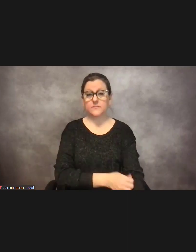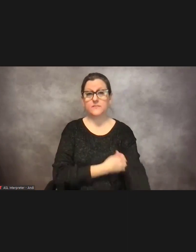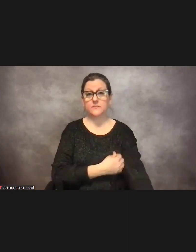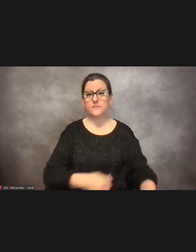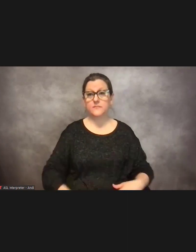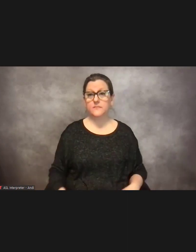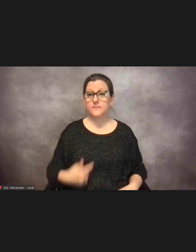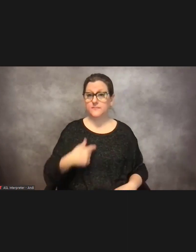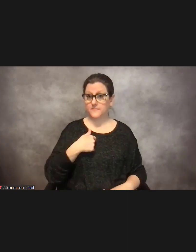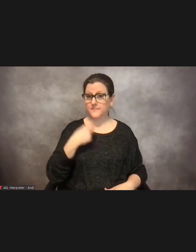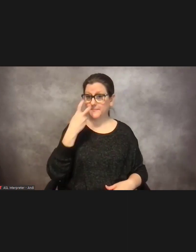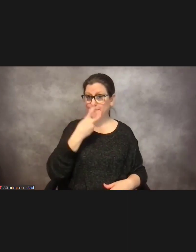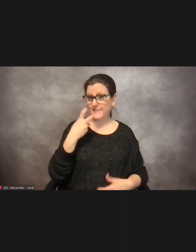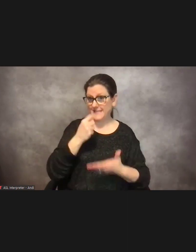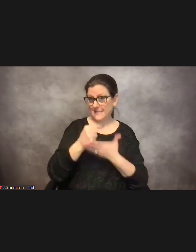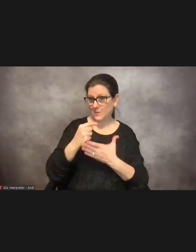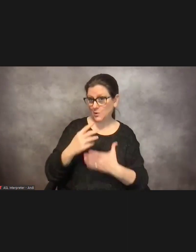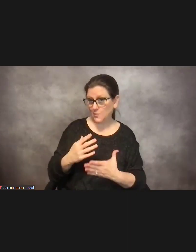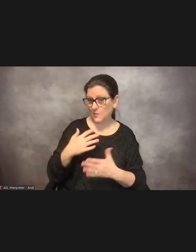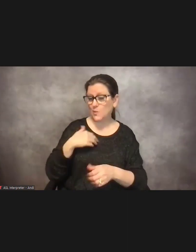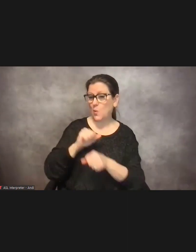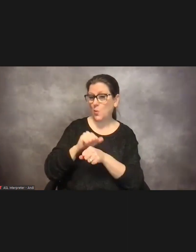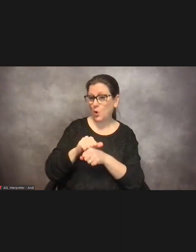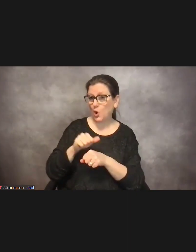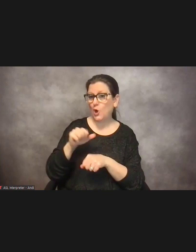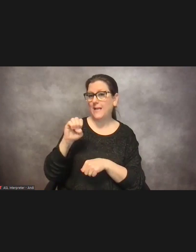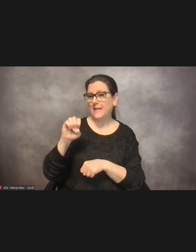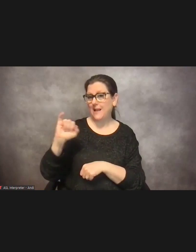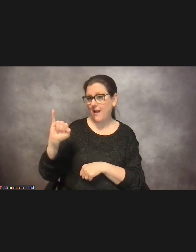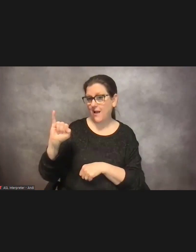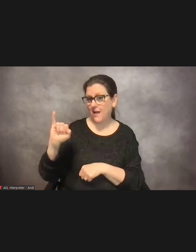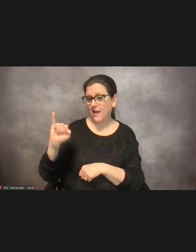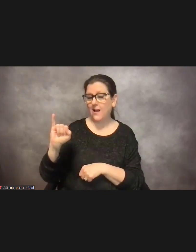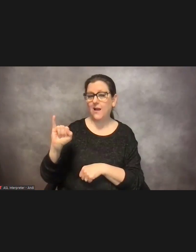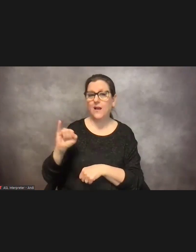The next question reads, Floridian speech pathologist and work in early intervention.